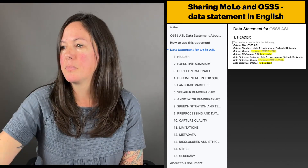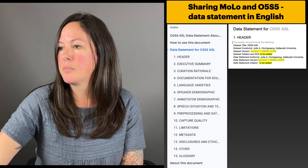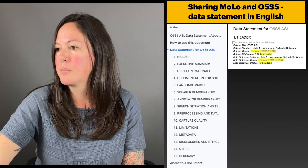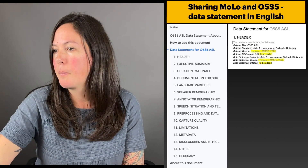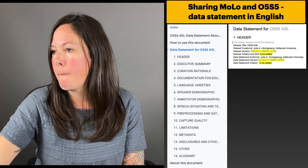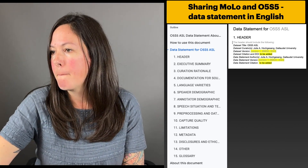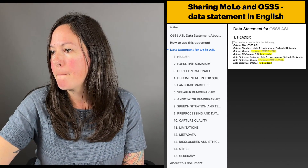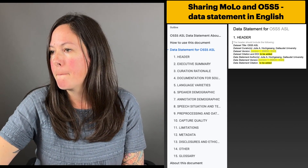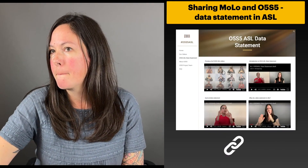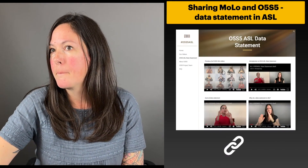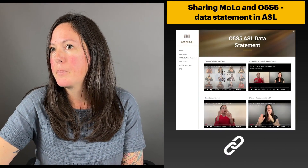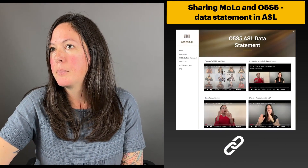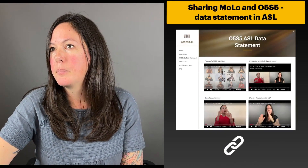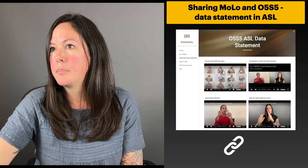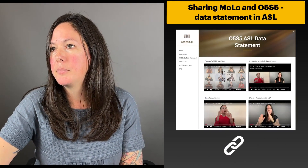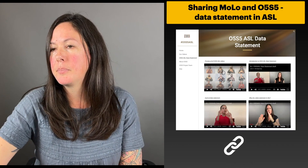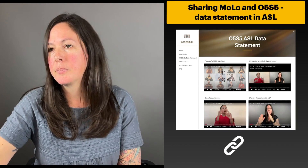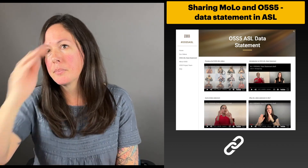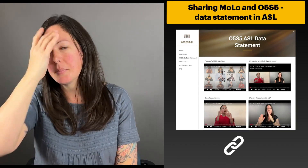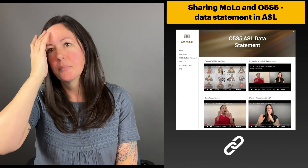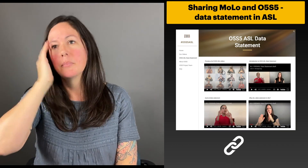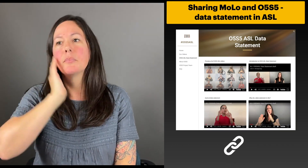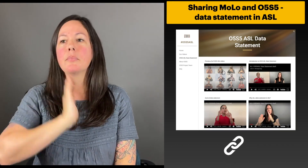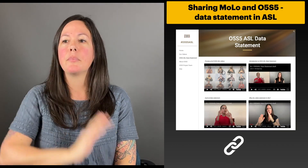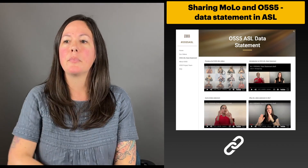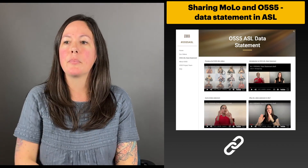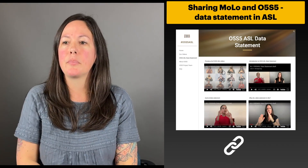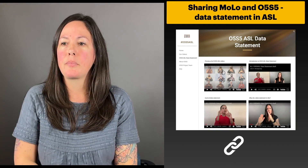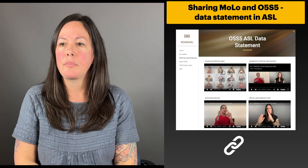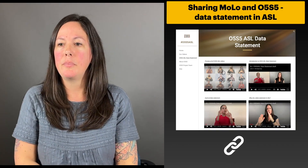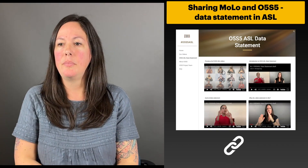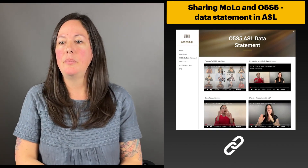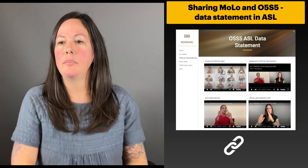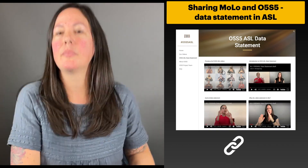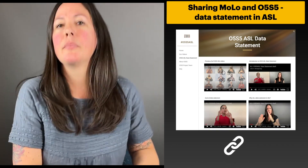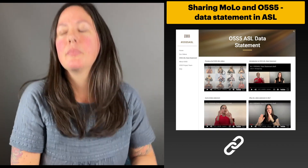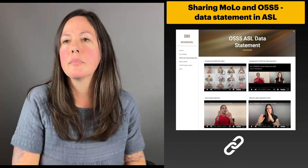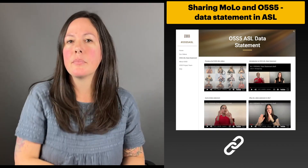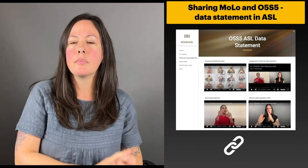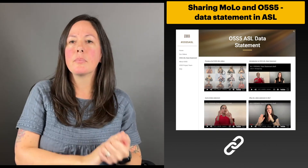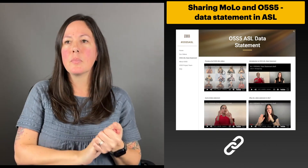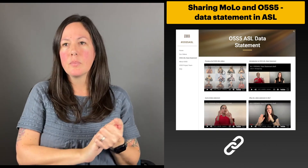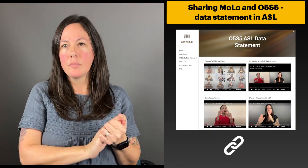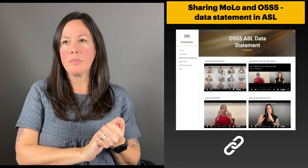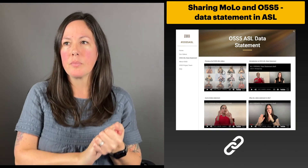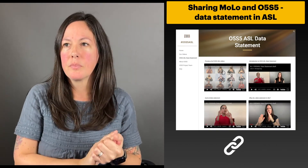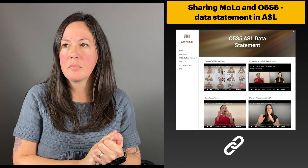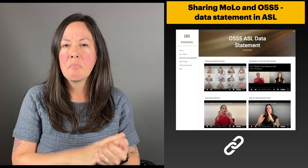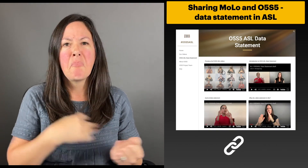had a participant interview me doing all of this data statement in ASL so we